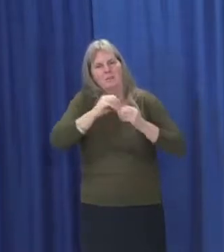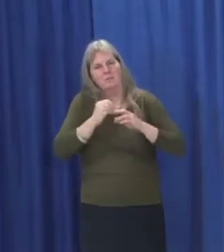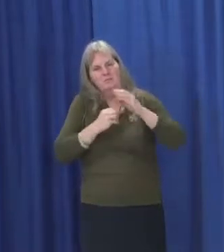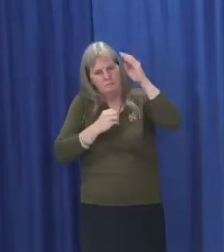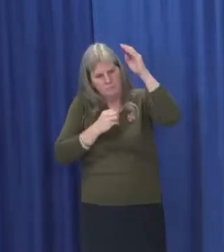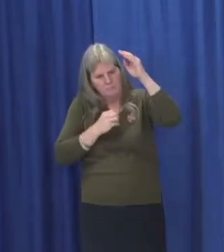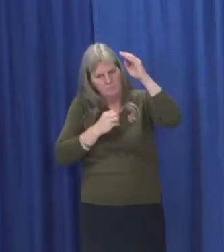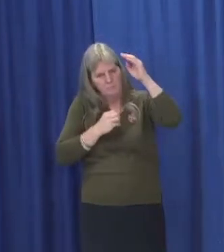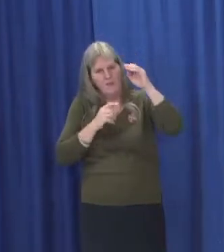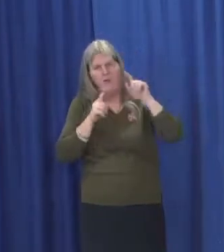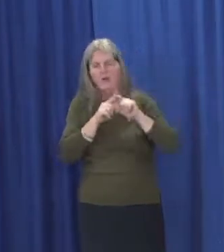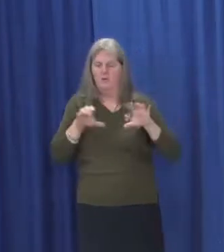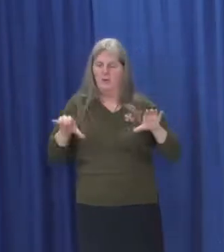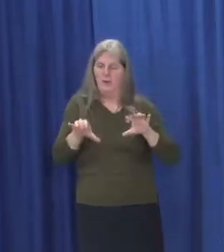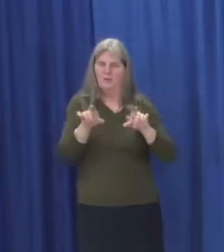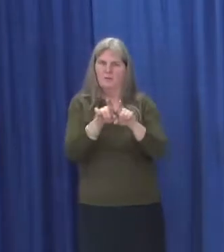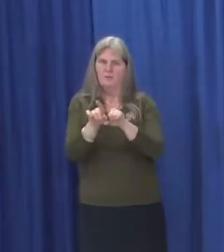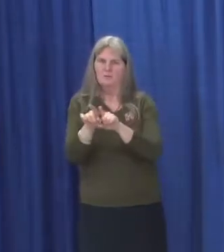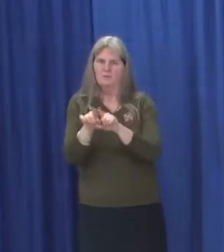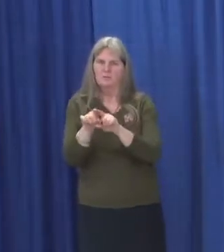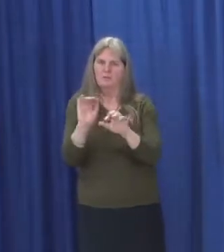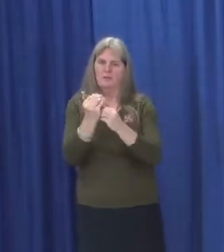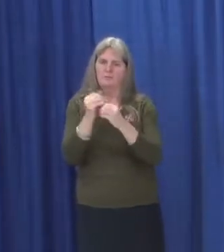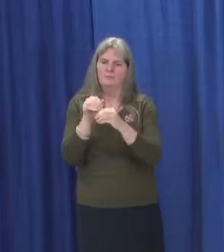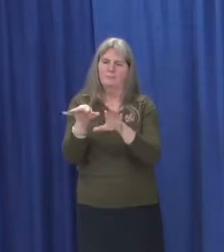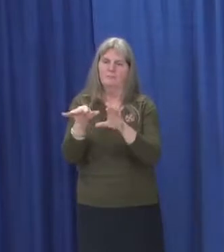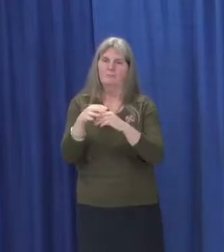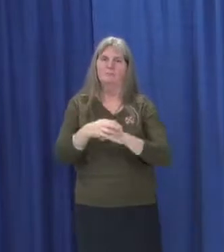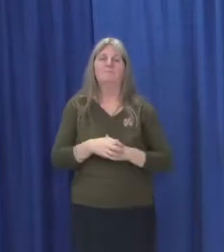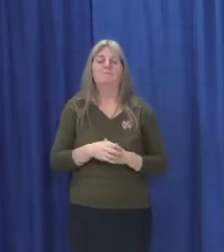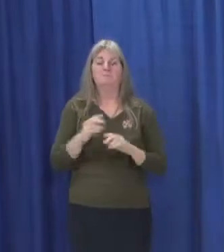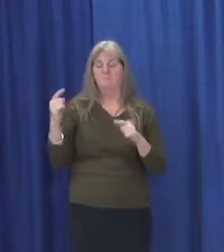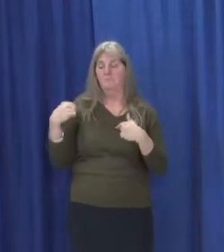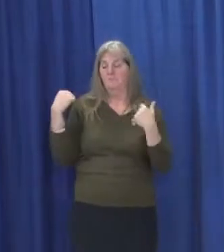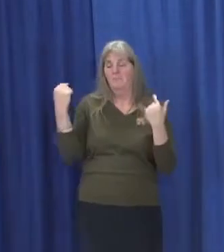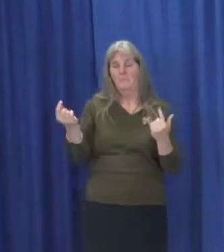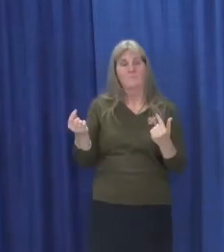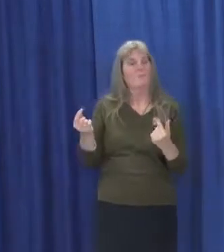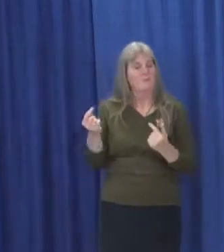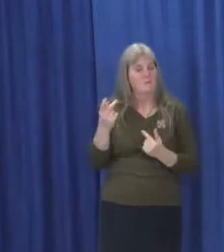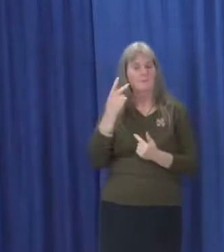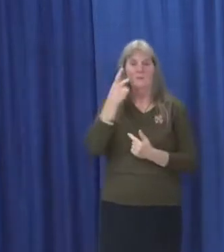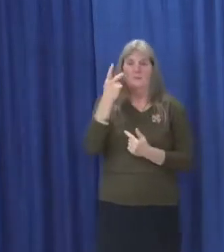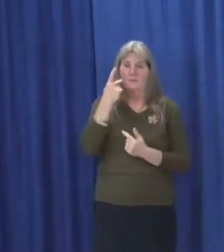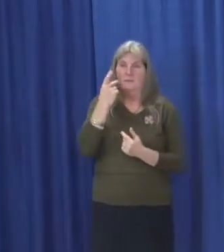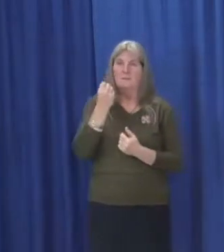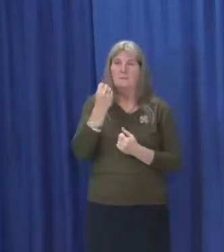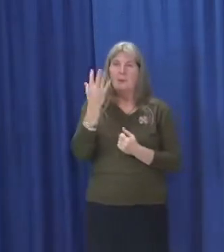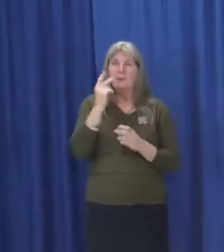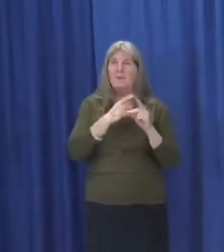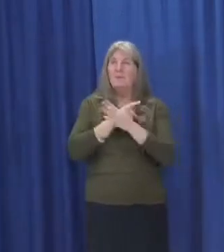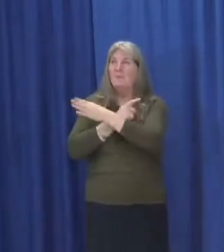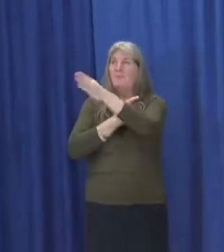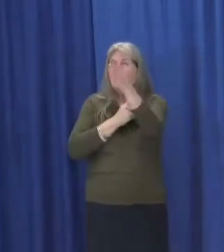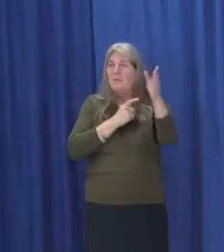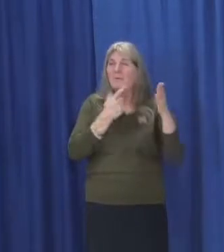actions to prevent spread. We've benefited from all those Yukoners who have become